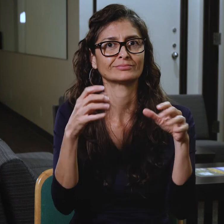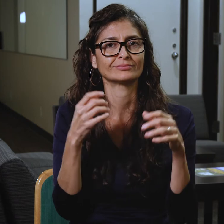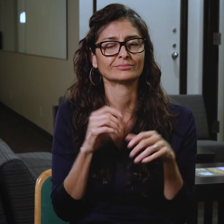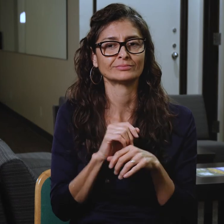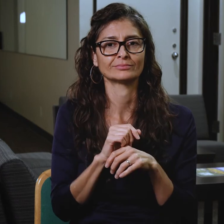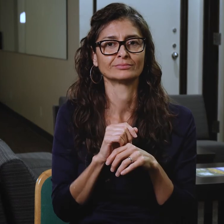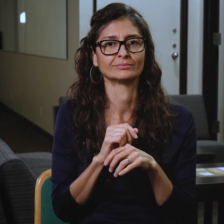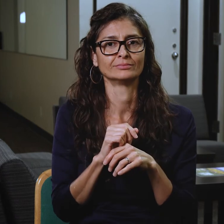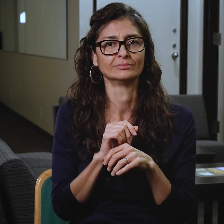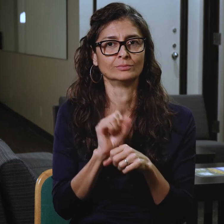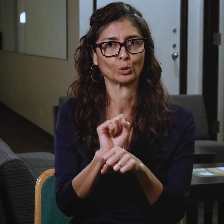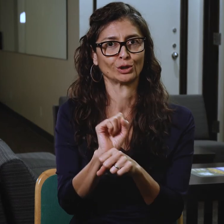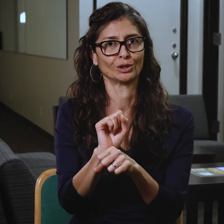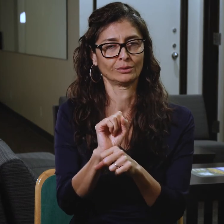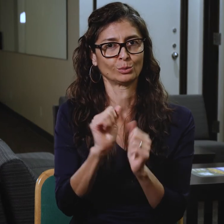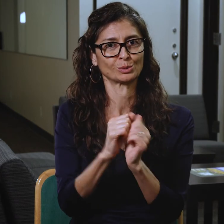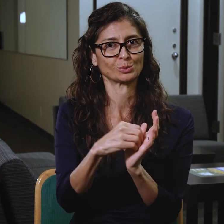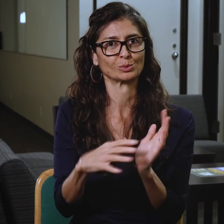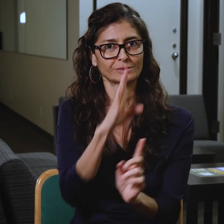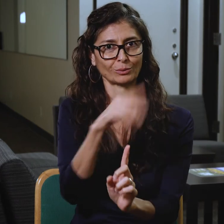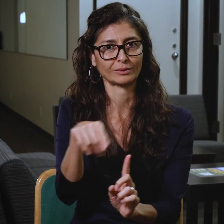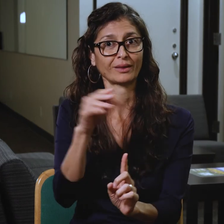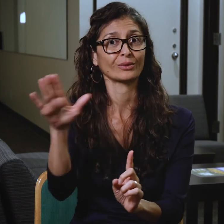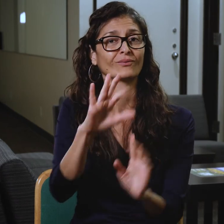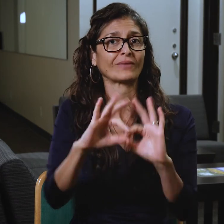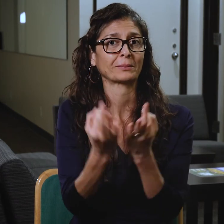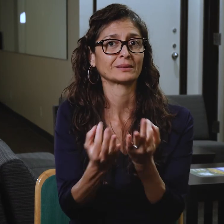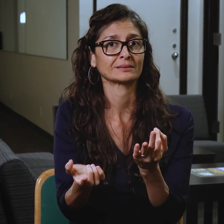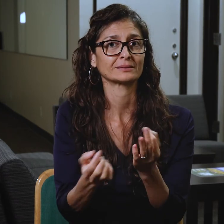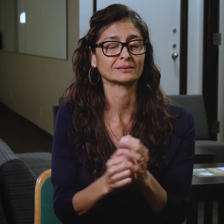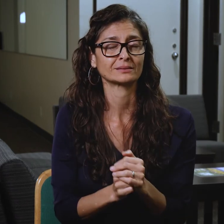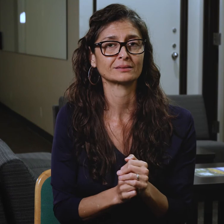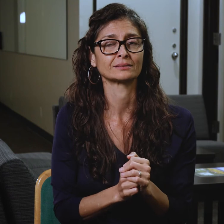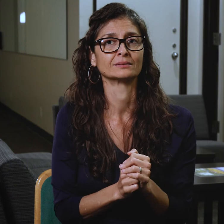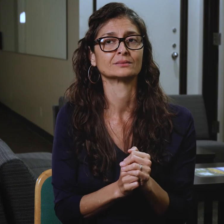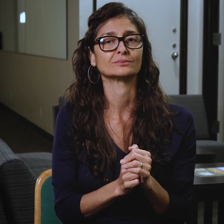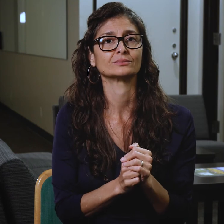Teachers can be actively supportive by working directly with students and their families.